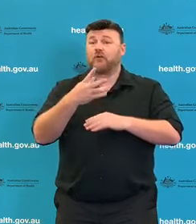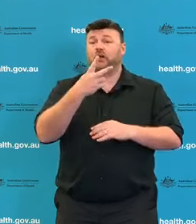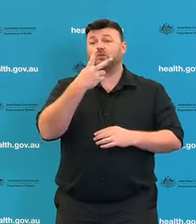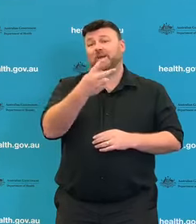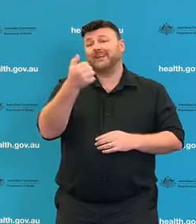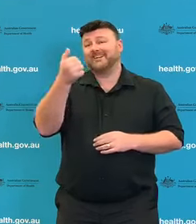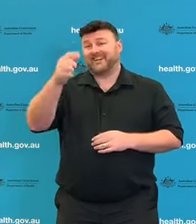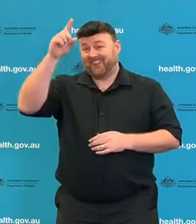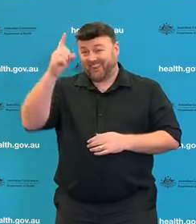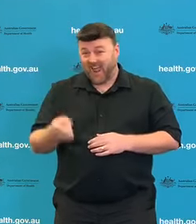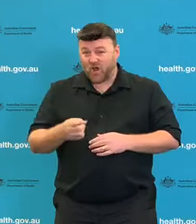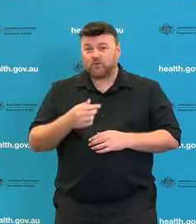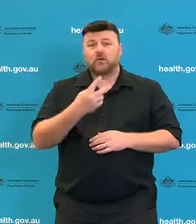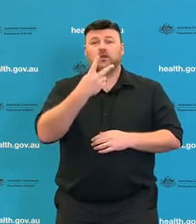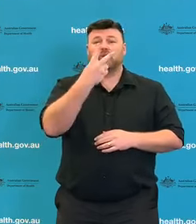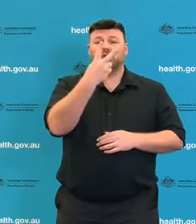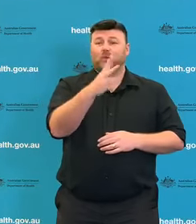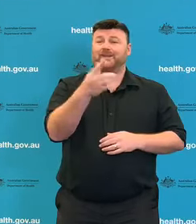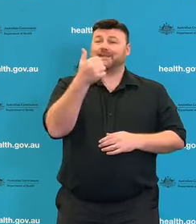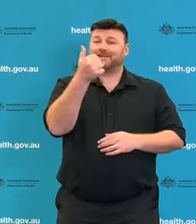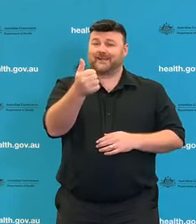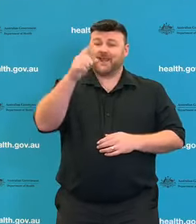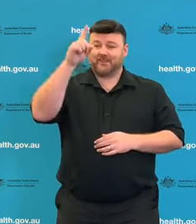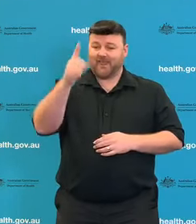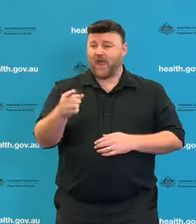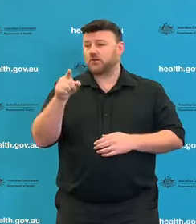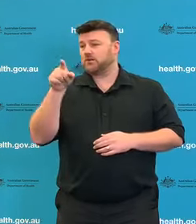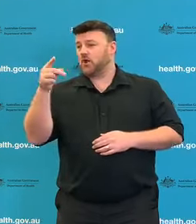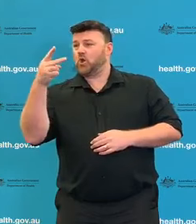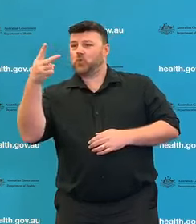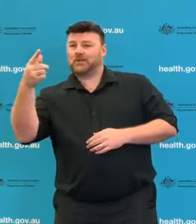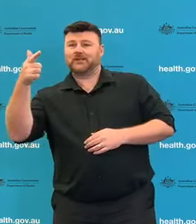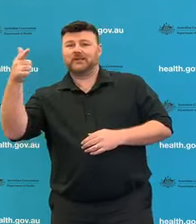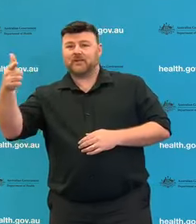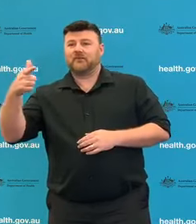in Australia since the commencement of the pandemic.